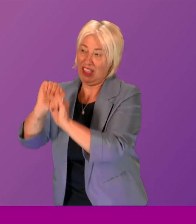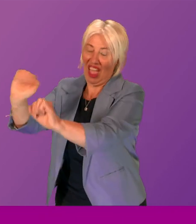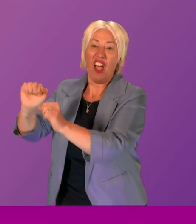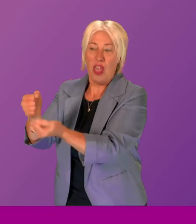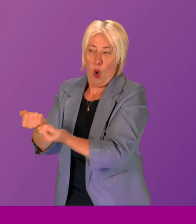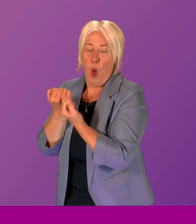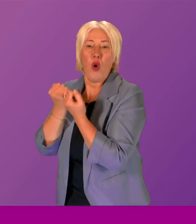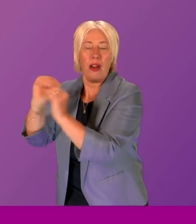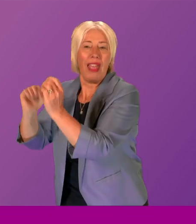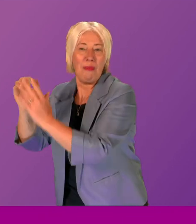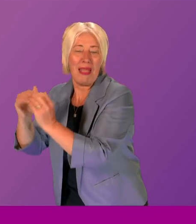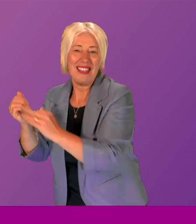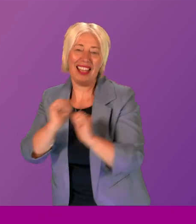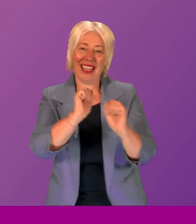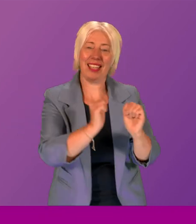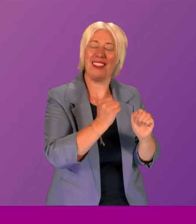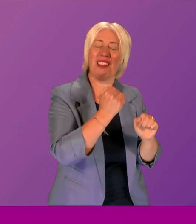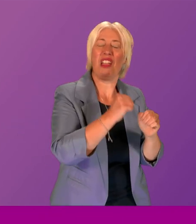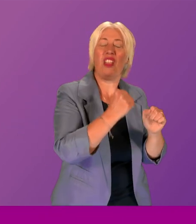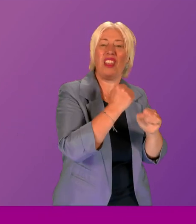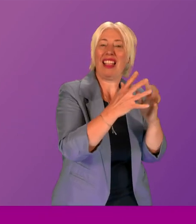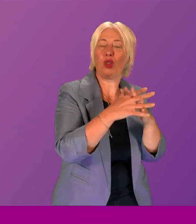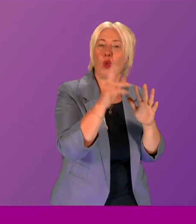while the Mack is owned by the Glasgow School of Art.